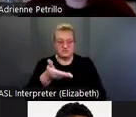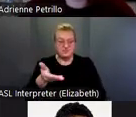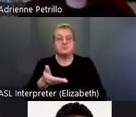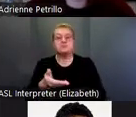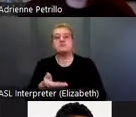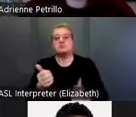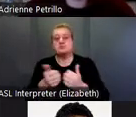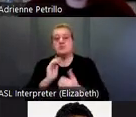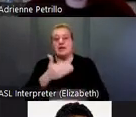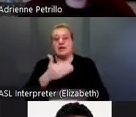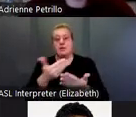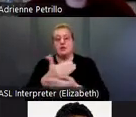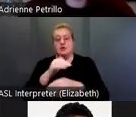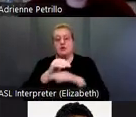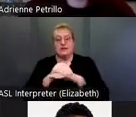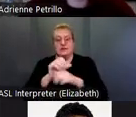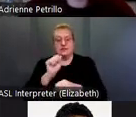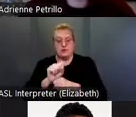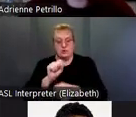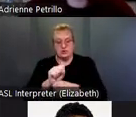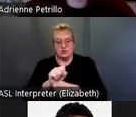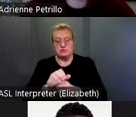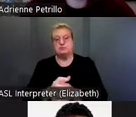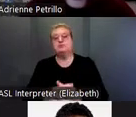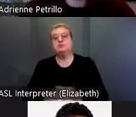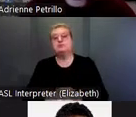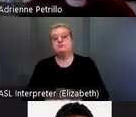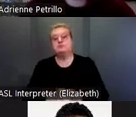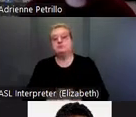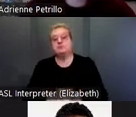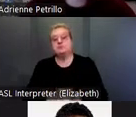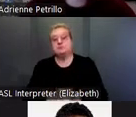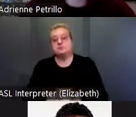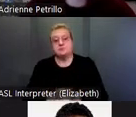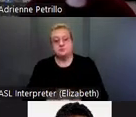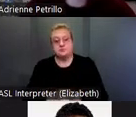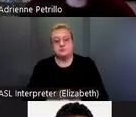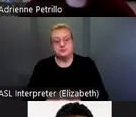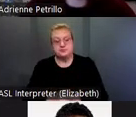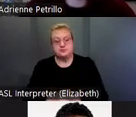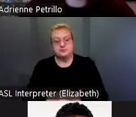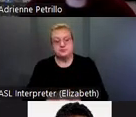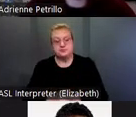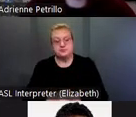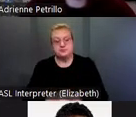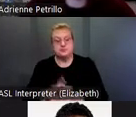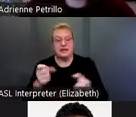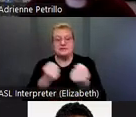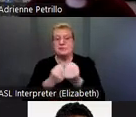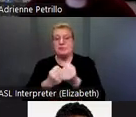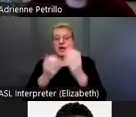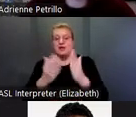and we are so grateful for their partnership and support. And finally, our sponsors for this year's Idea Swap.